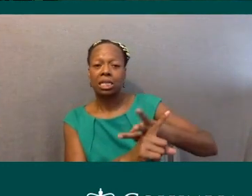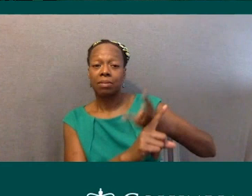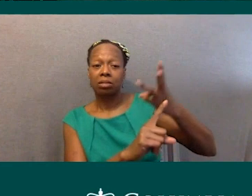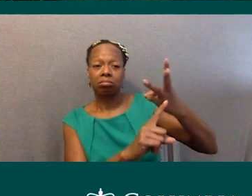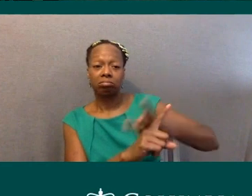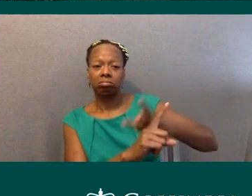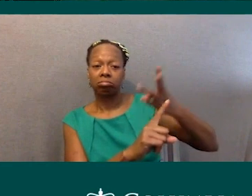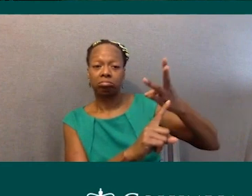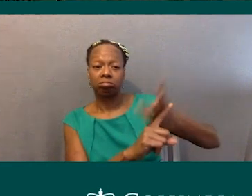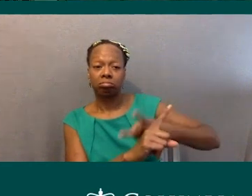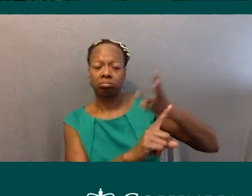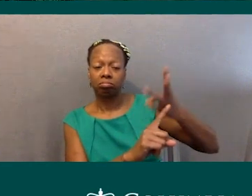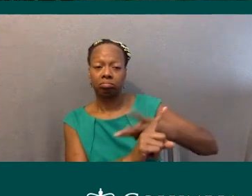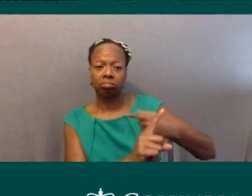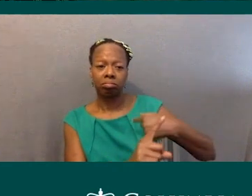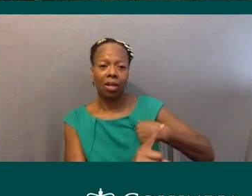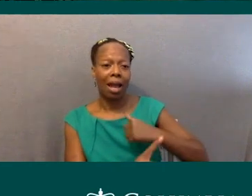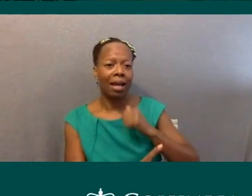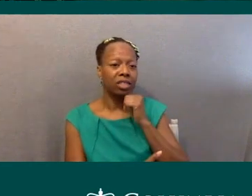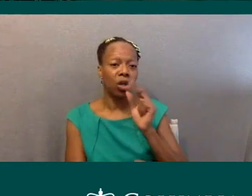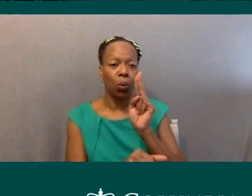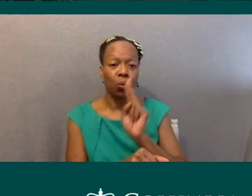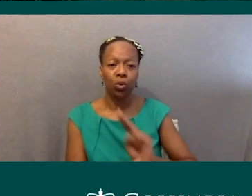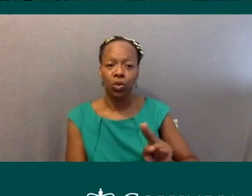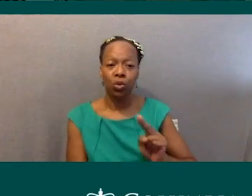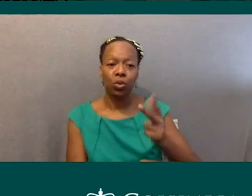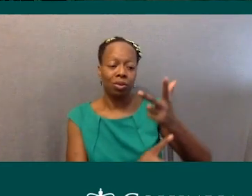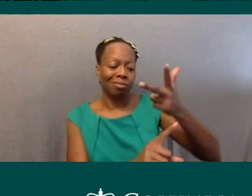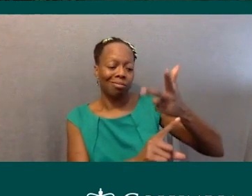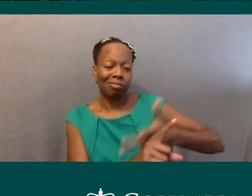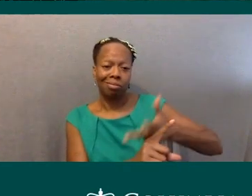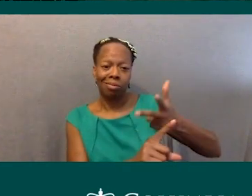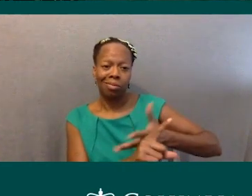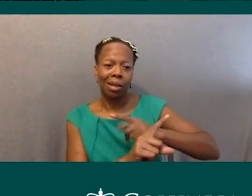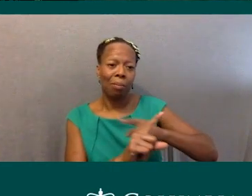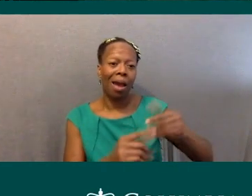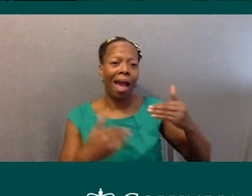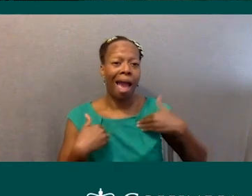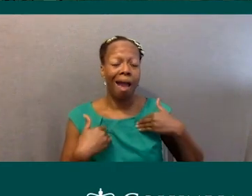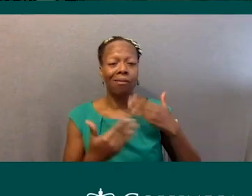every three to four months injections. But for some patient comes to me more,